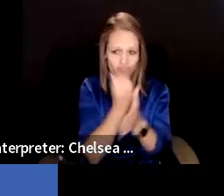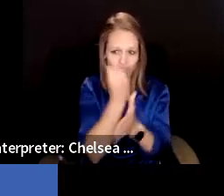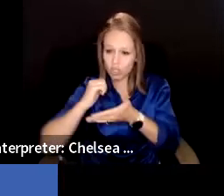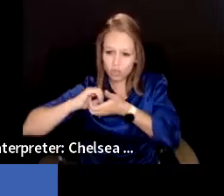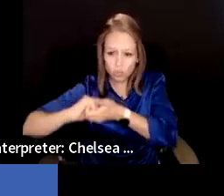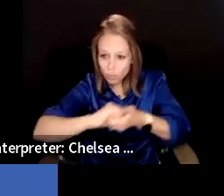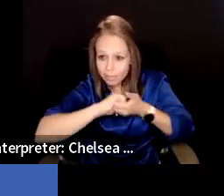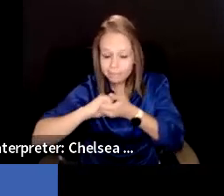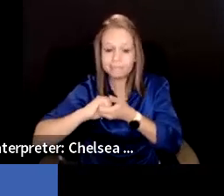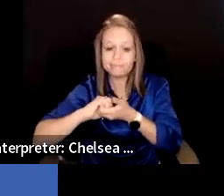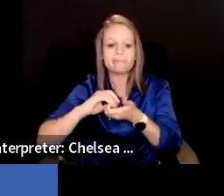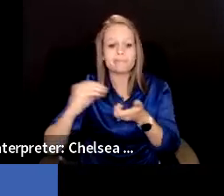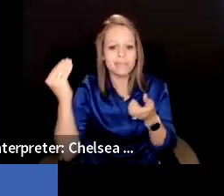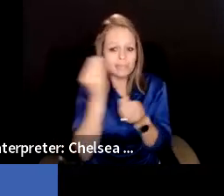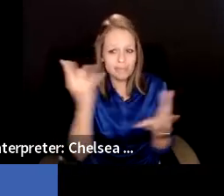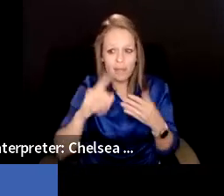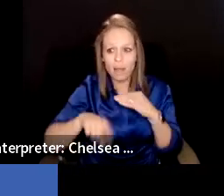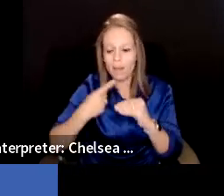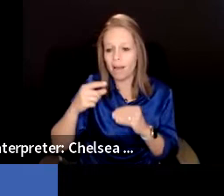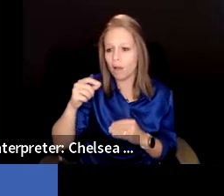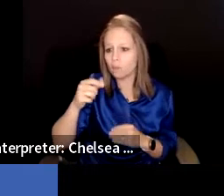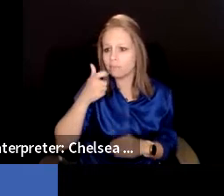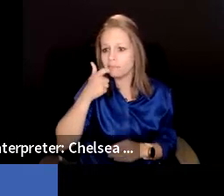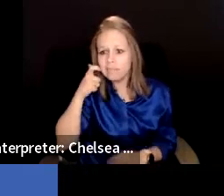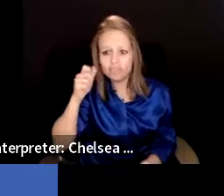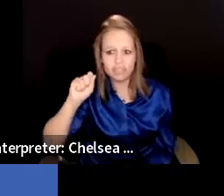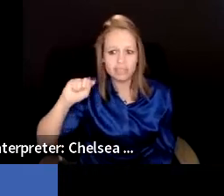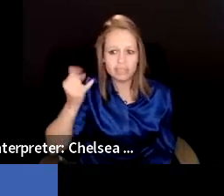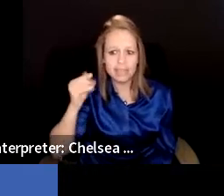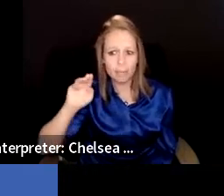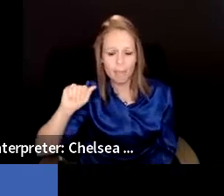and healthcare and how it manifests and some of the actions we can take.